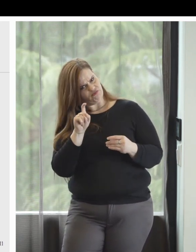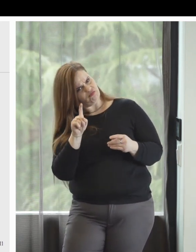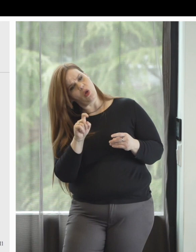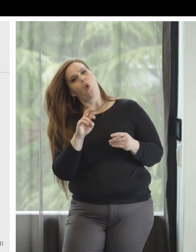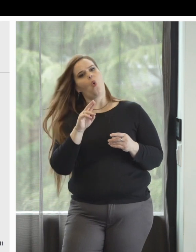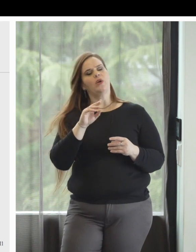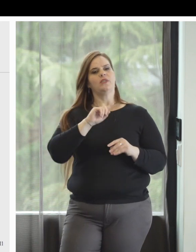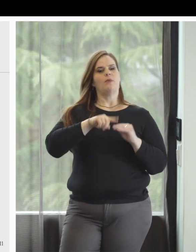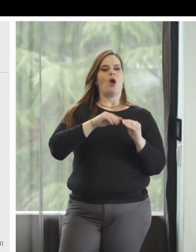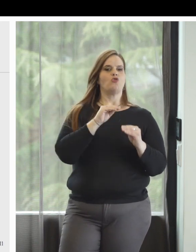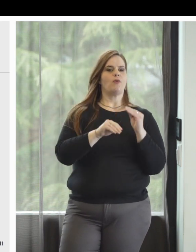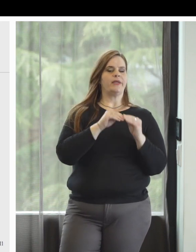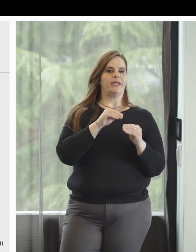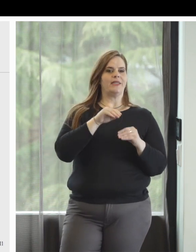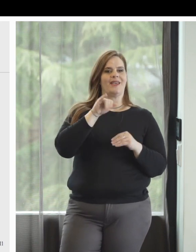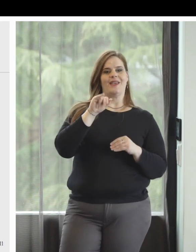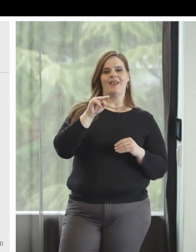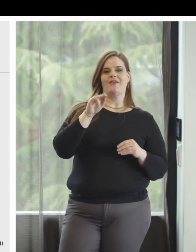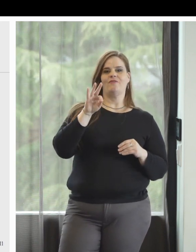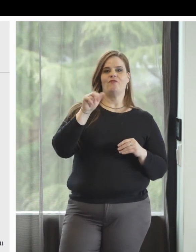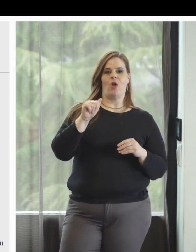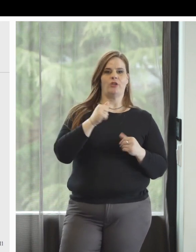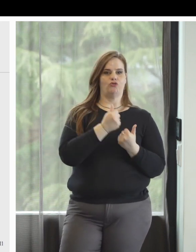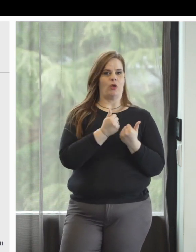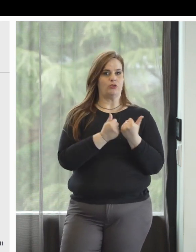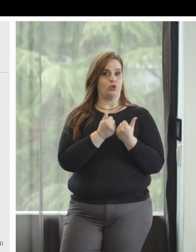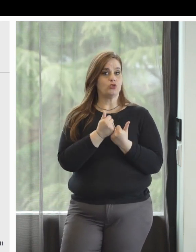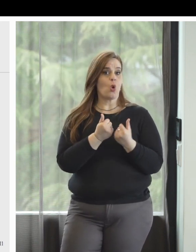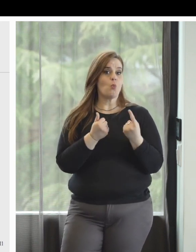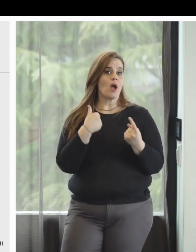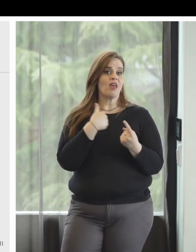infrastructure. So a lot of us in this room are sort of